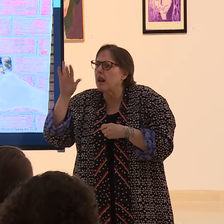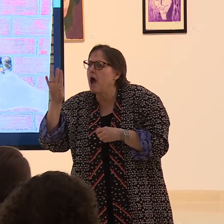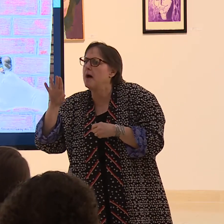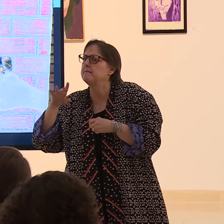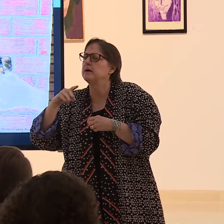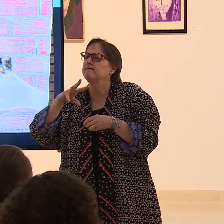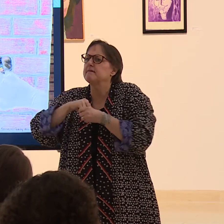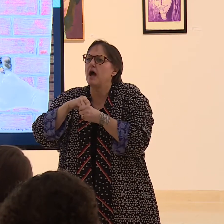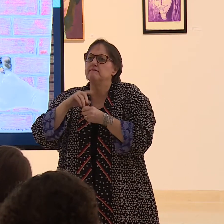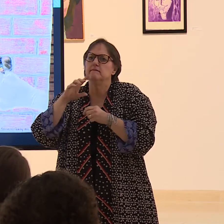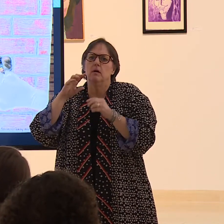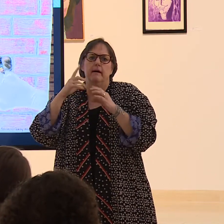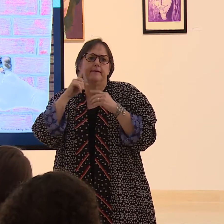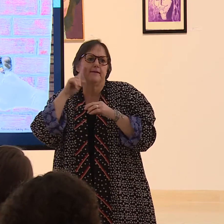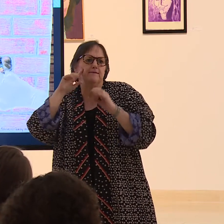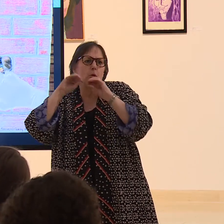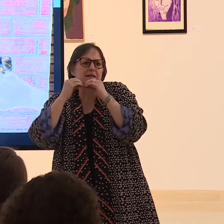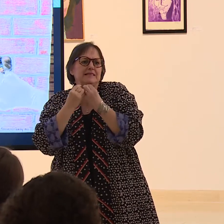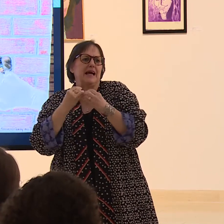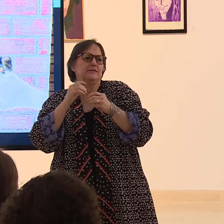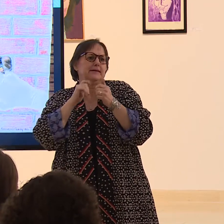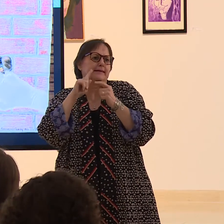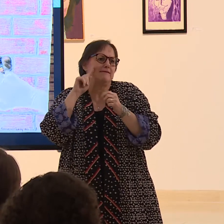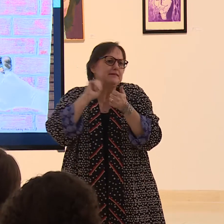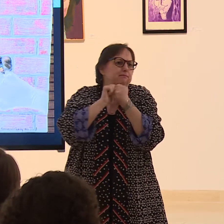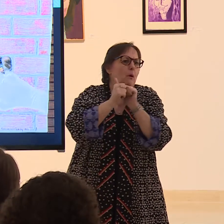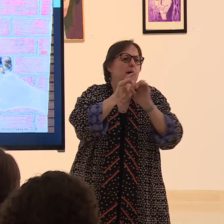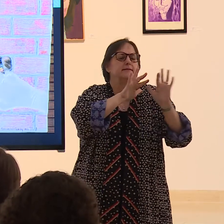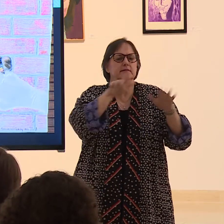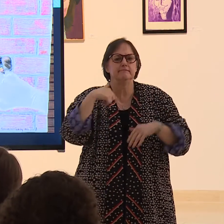I started getting involved with the Deaf Club